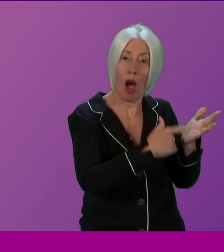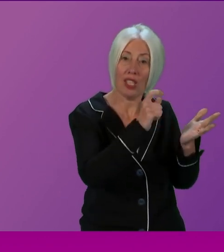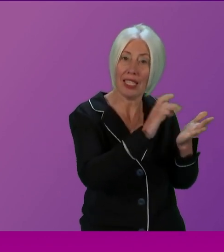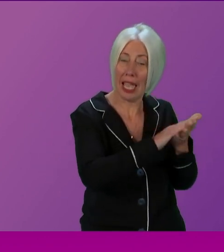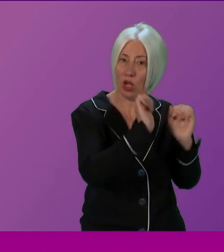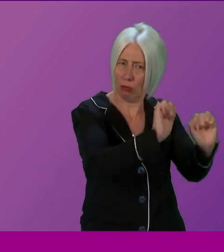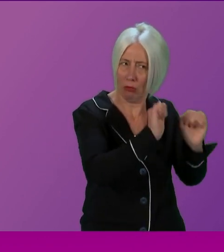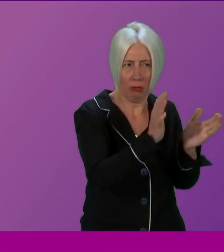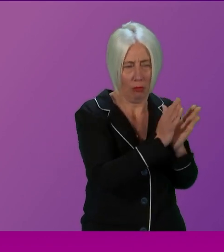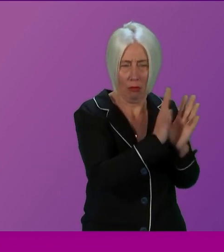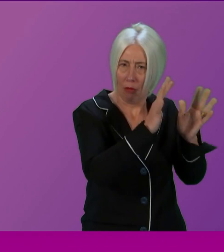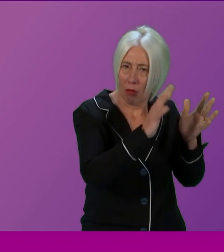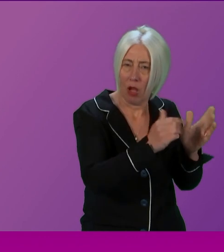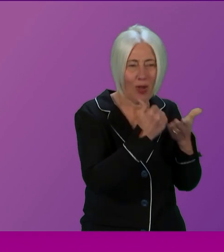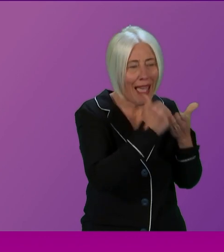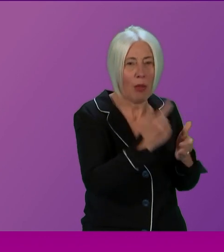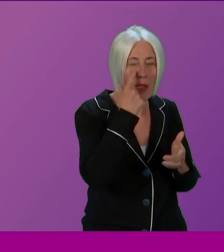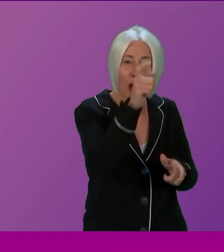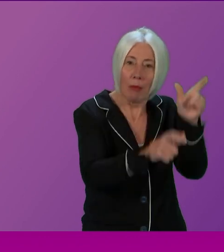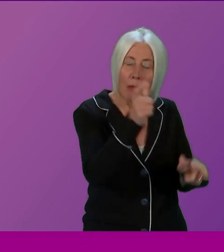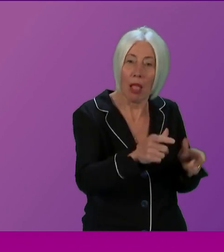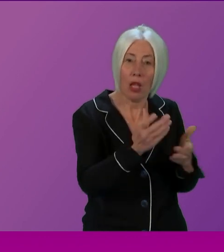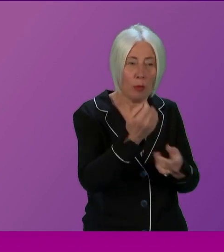commitment to helping young people in my constituency into sustainable employment,